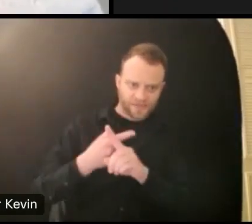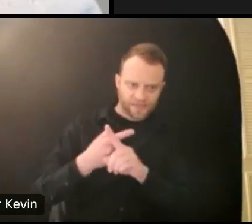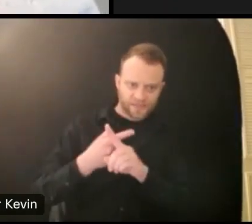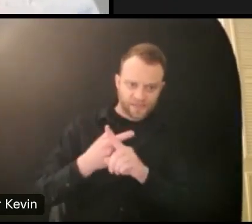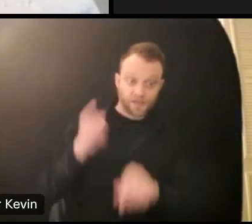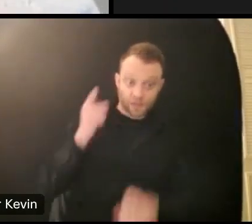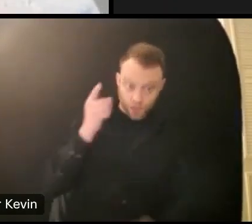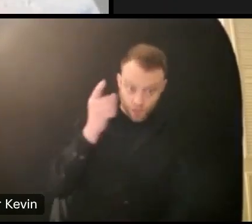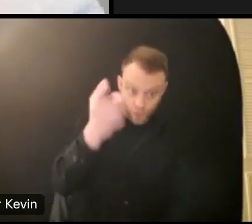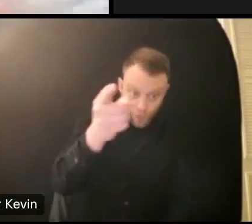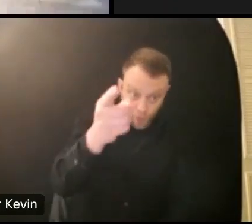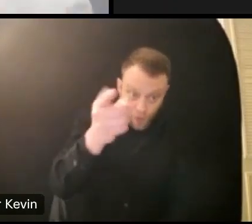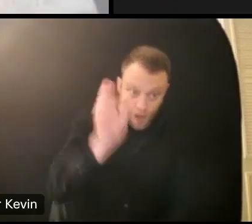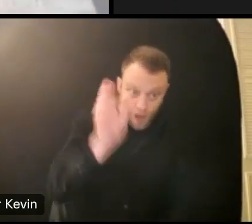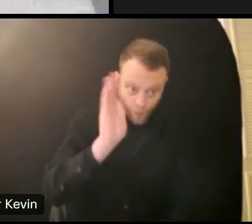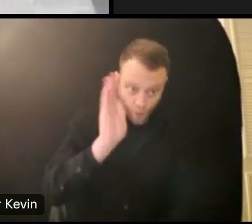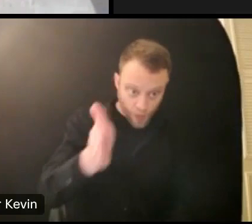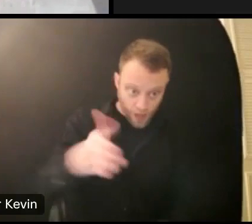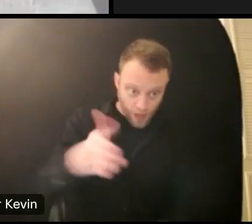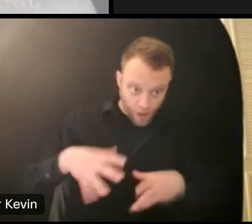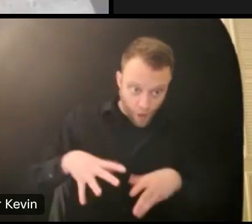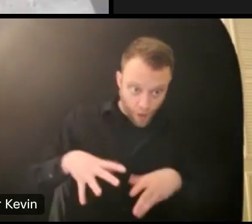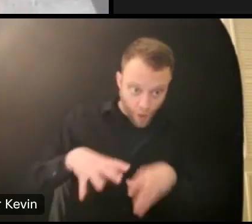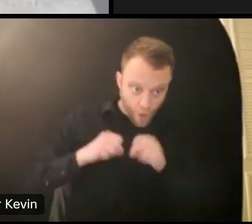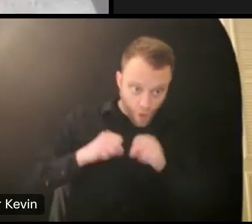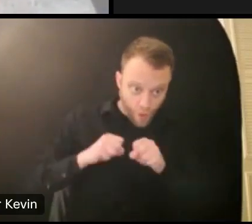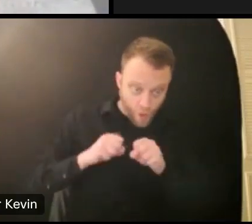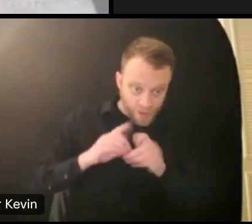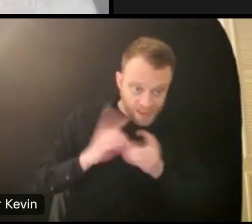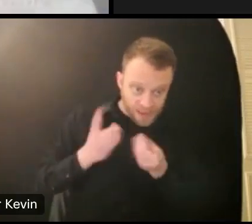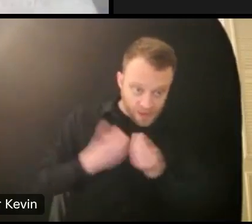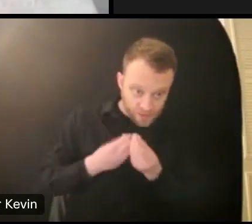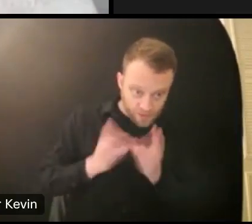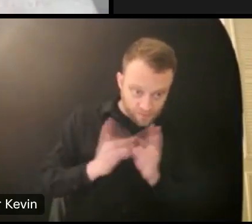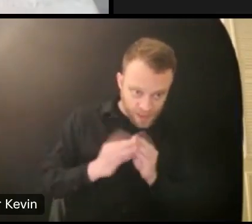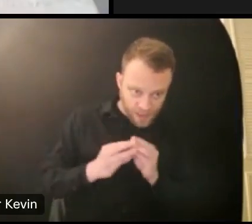Member District meeting calling all of the people in that Single Member District who were eligible